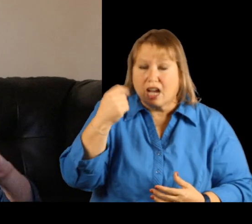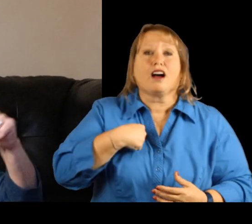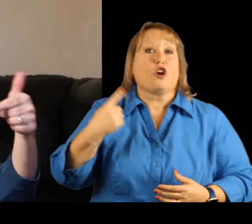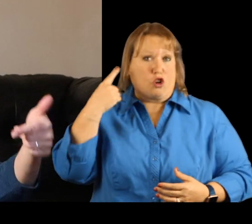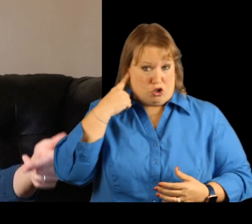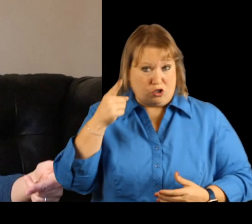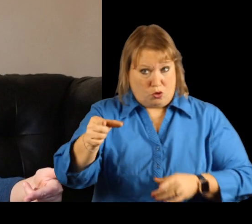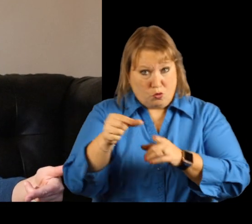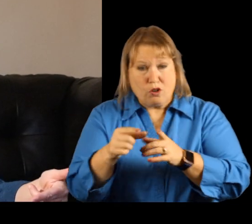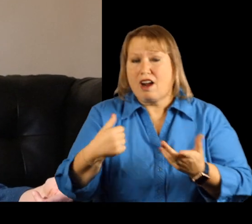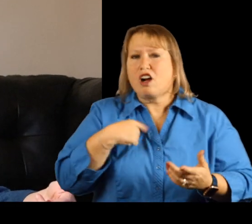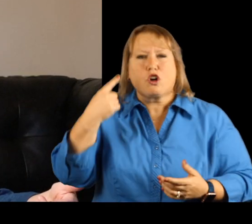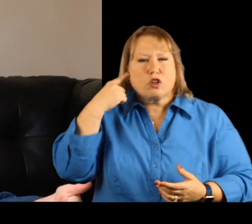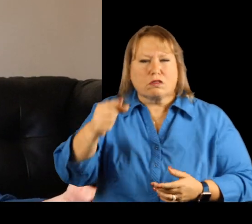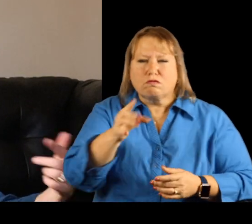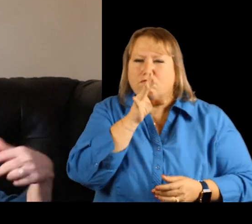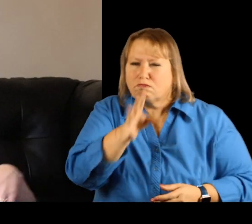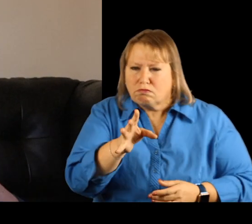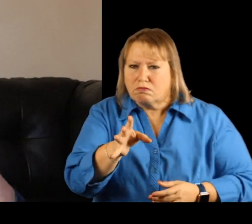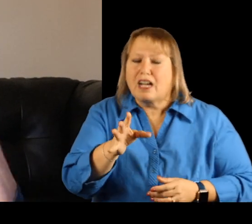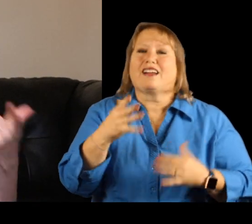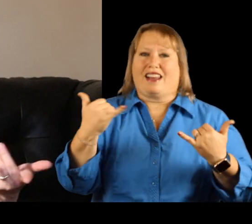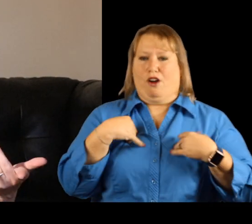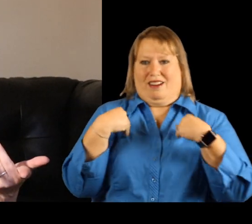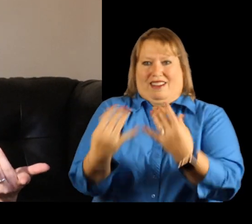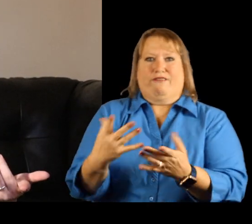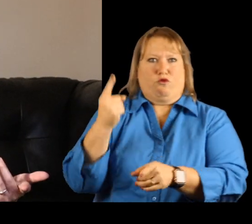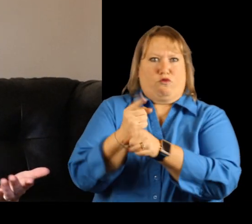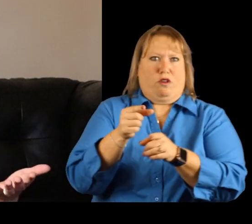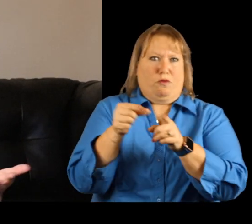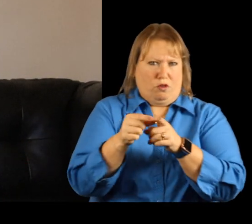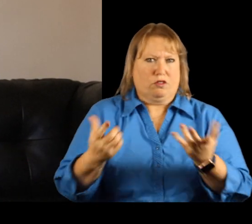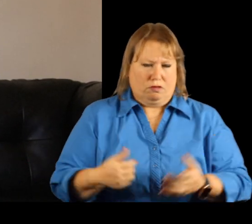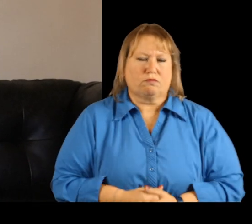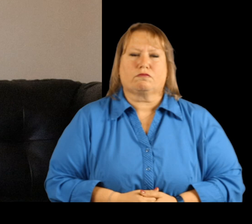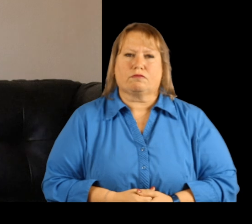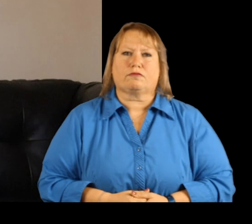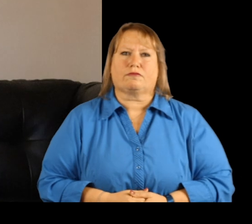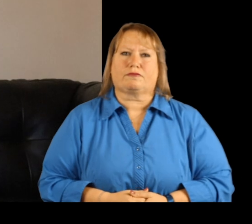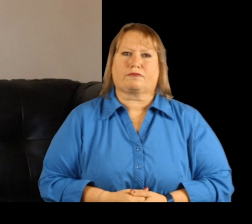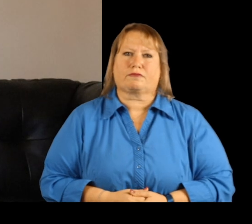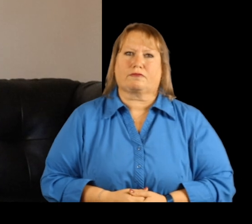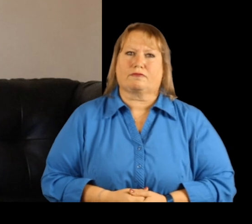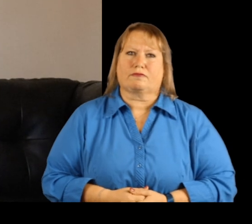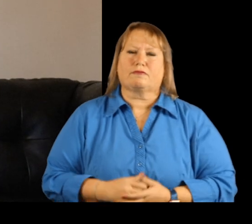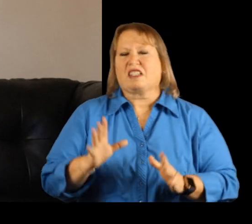Say hey I heard what you said and then you just kind of a say the correct one, the word to him,